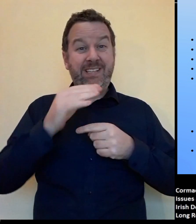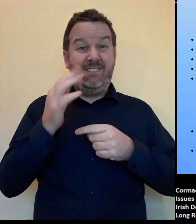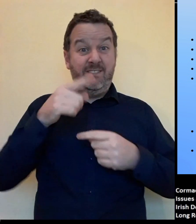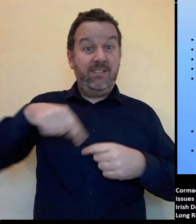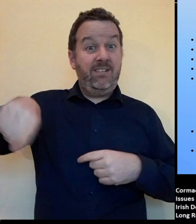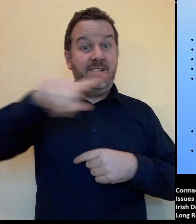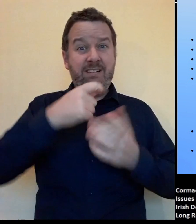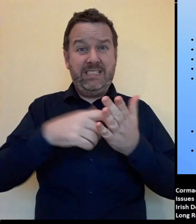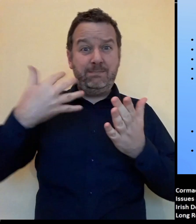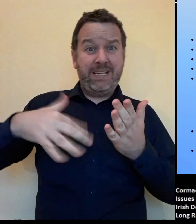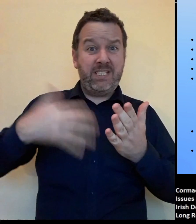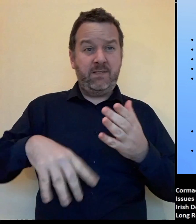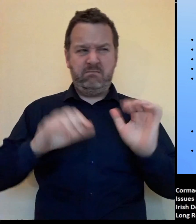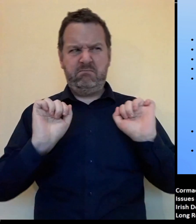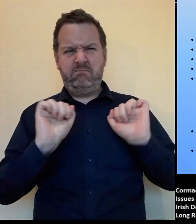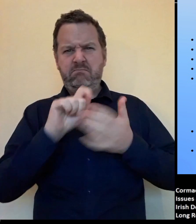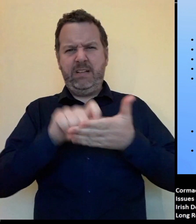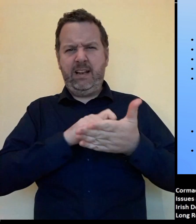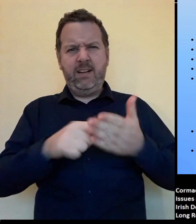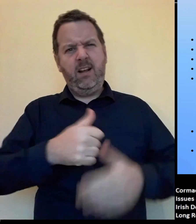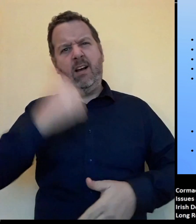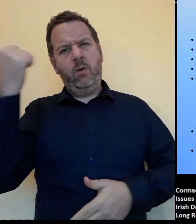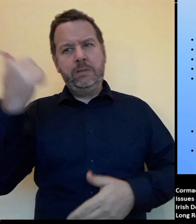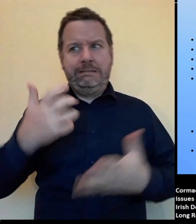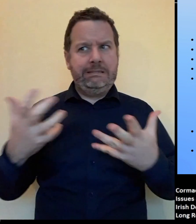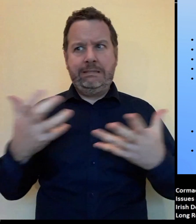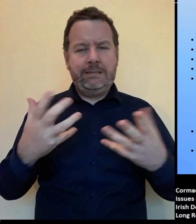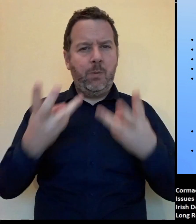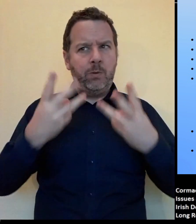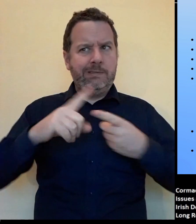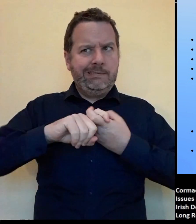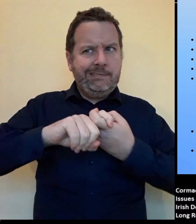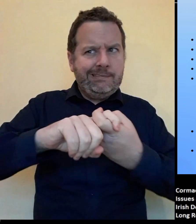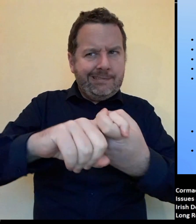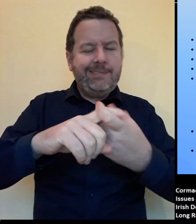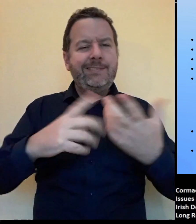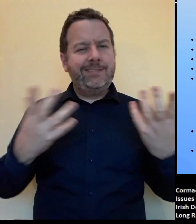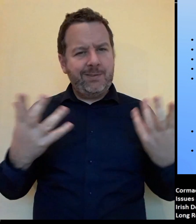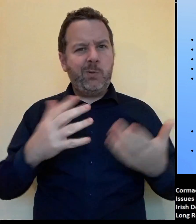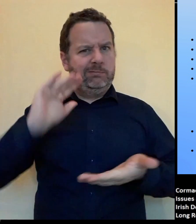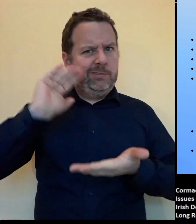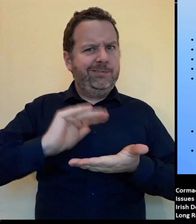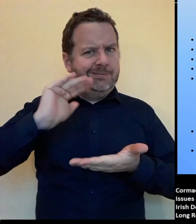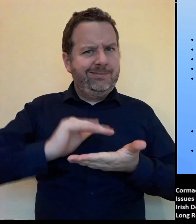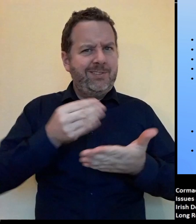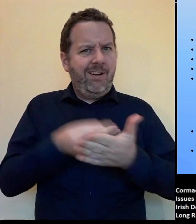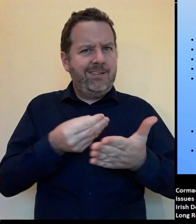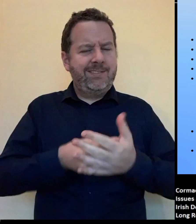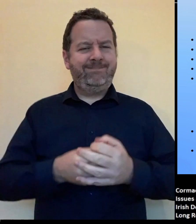to be less of a burden on the local ratepayers, and get reelected.